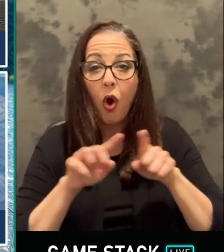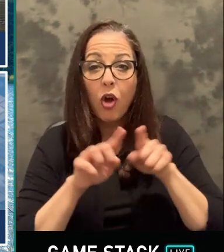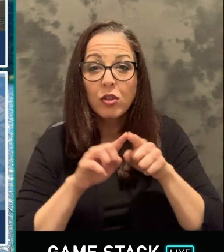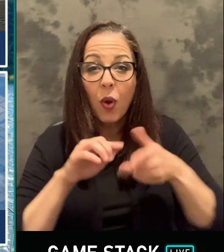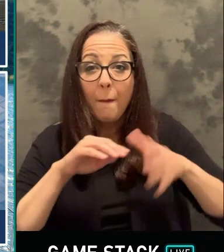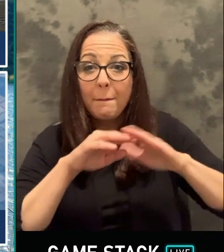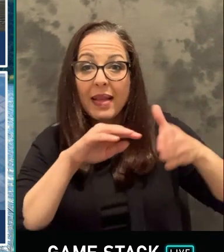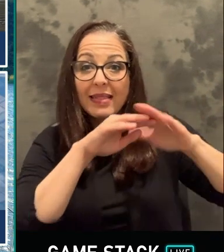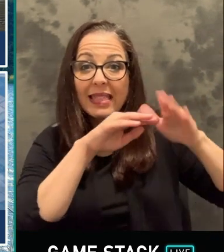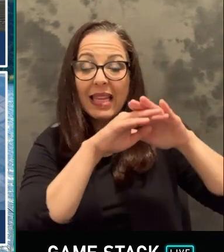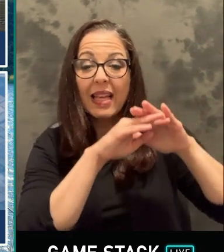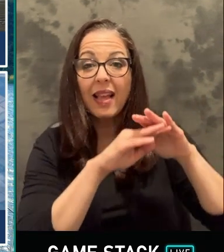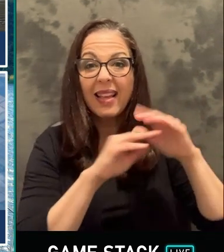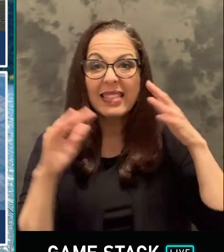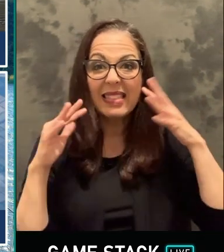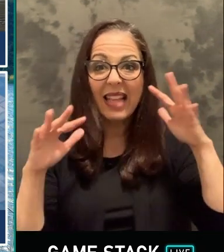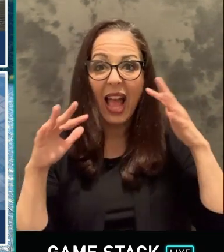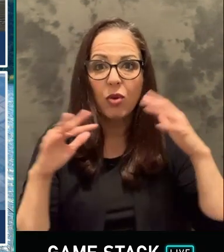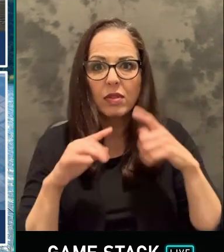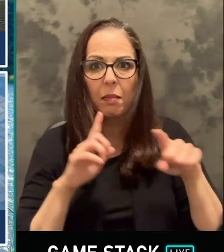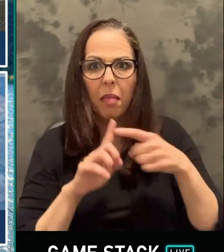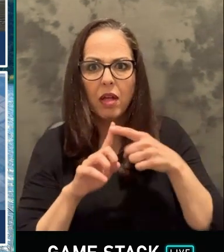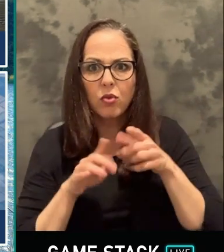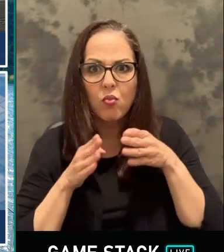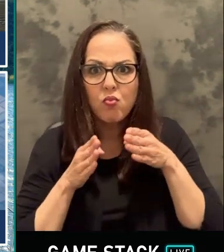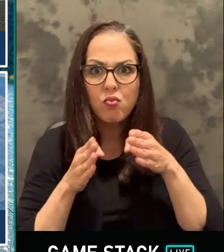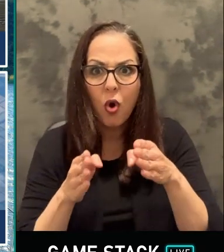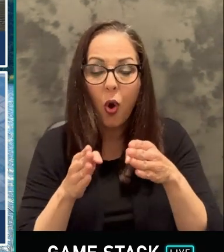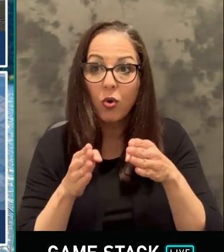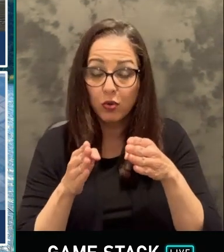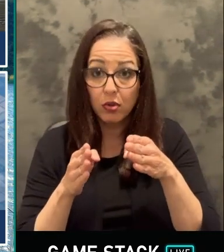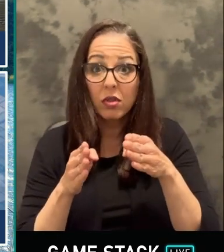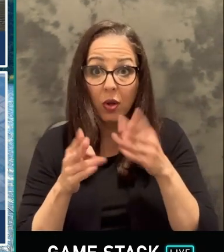we would allow flying with visual flight rules,